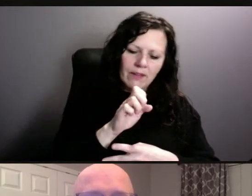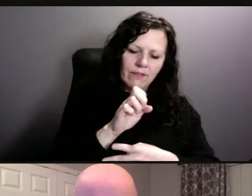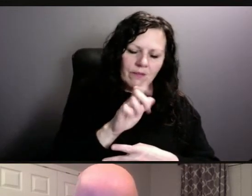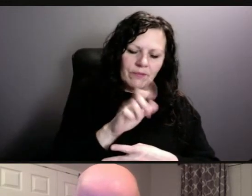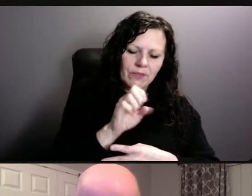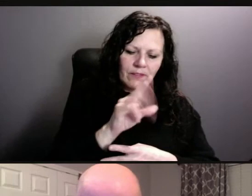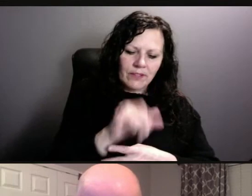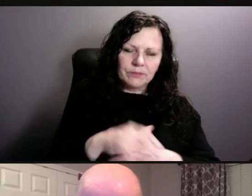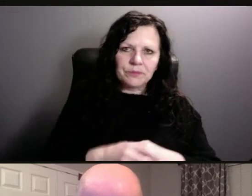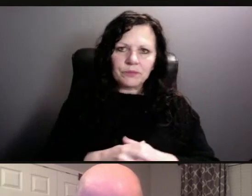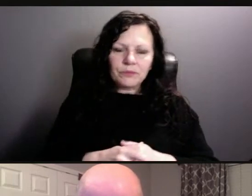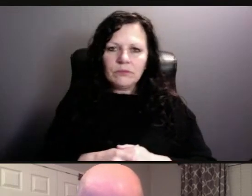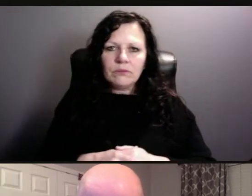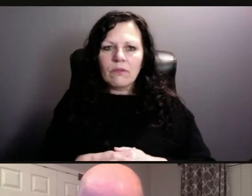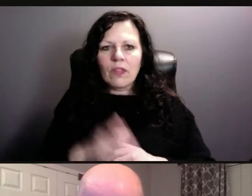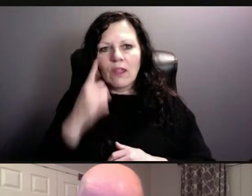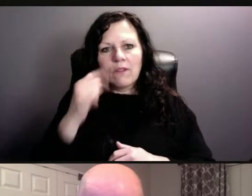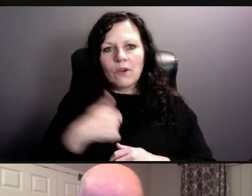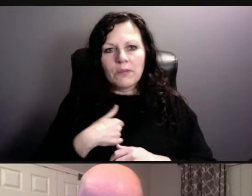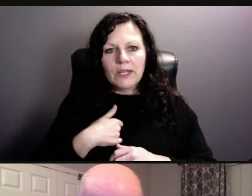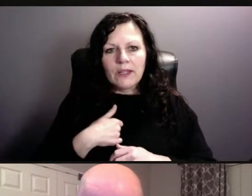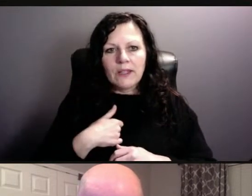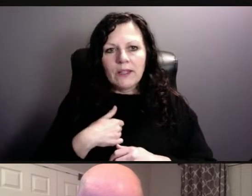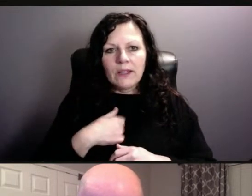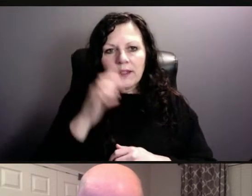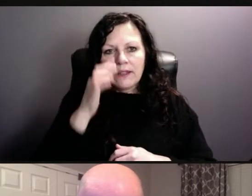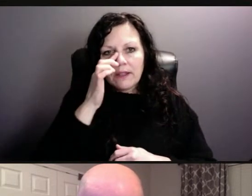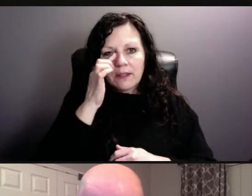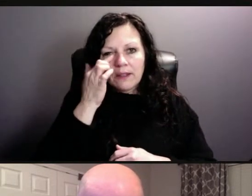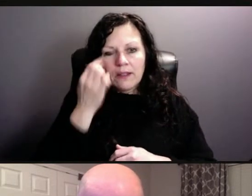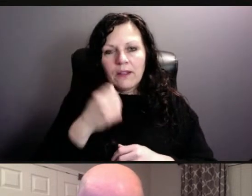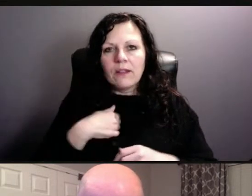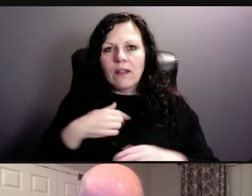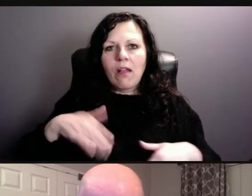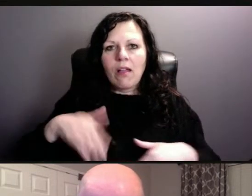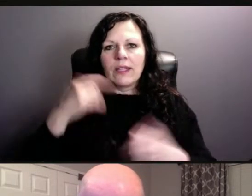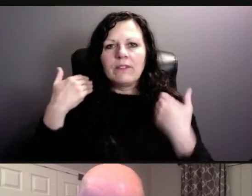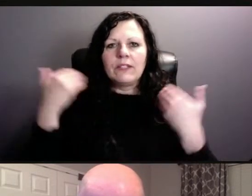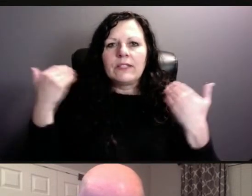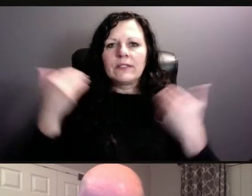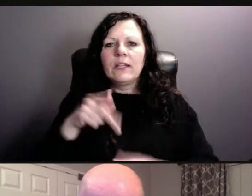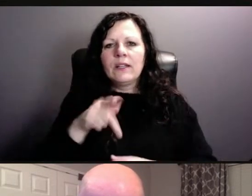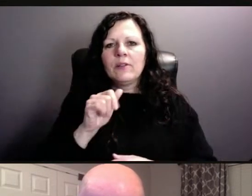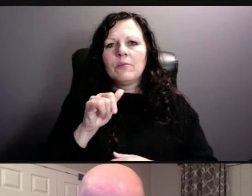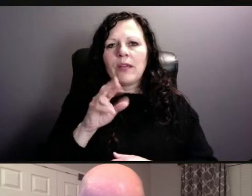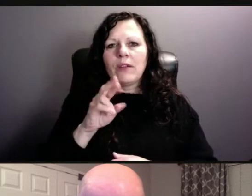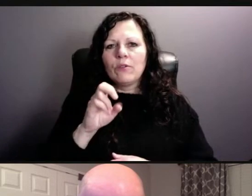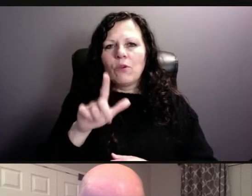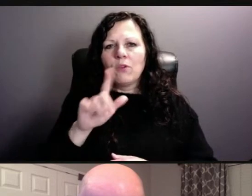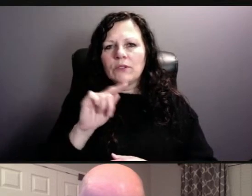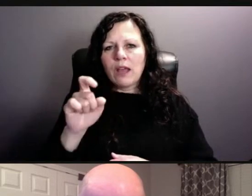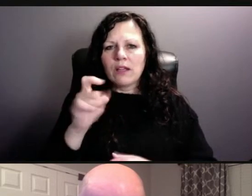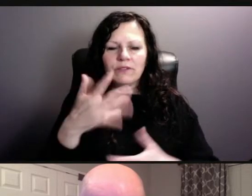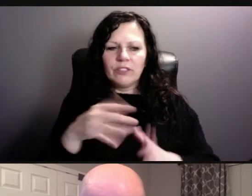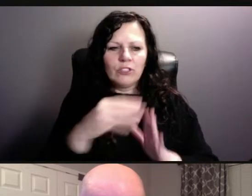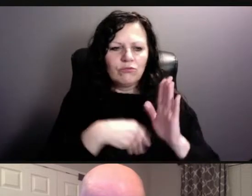OPERATIONS B AND LOCAL OPTION